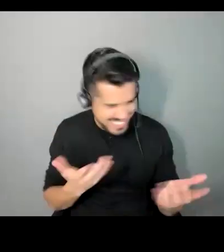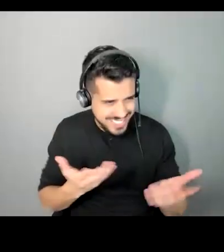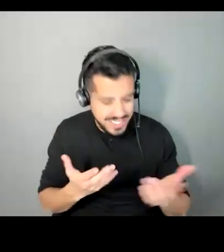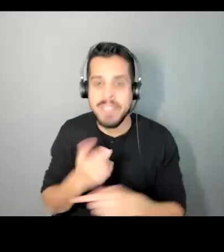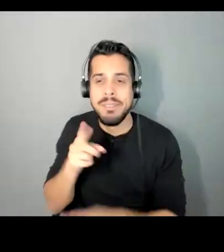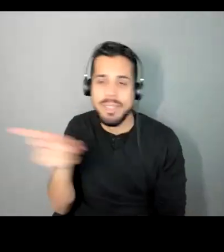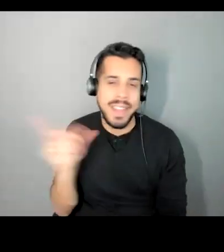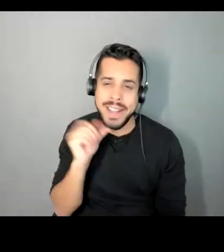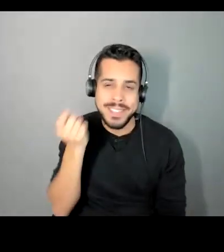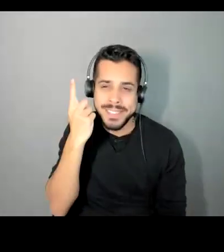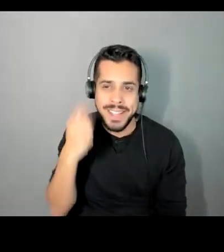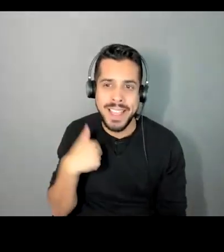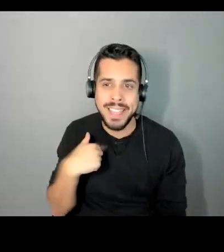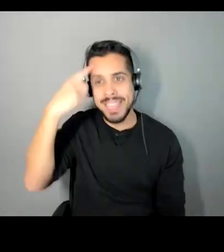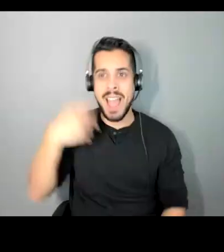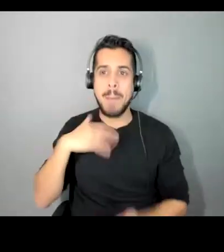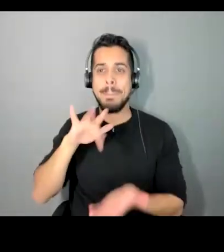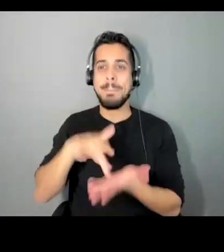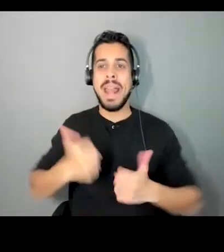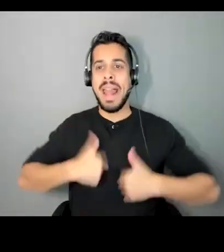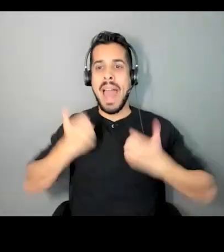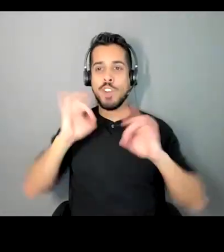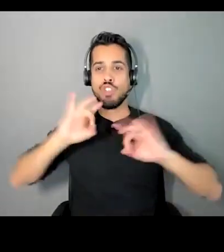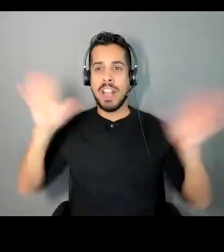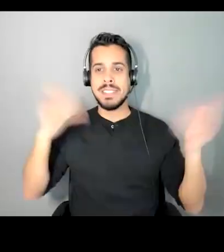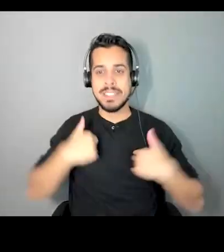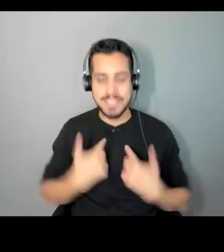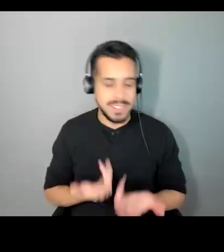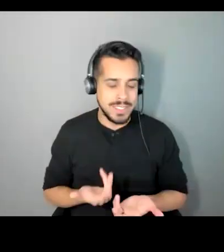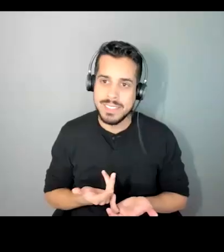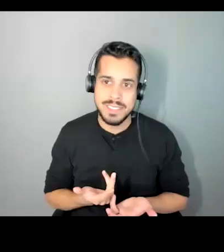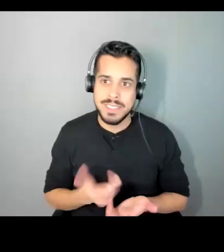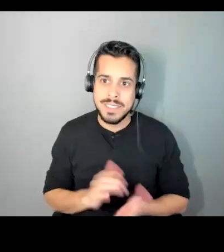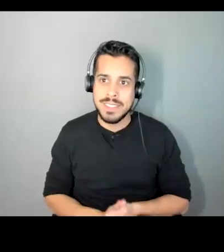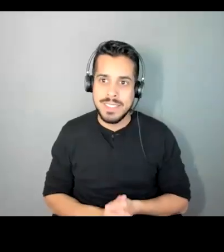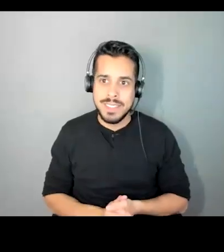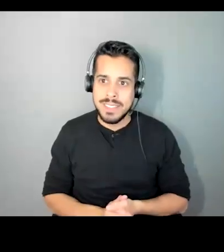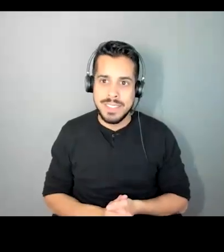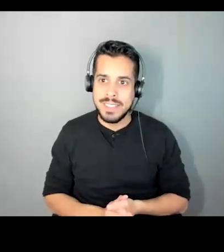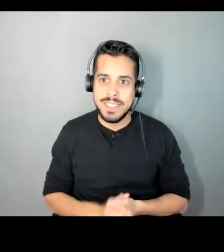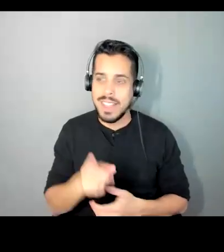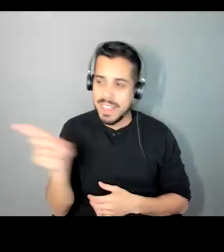They thought it was some kind of a midlife crisis, but, um... you know, they would-- they would, uh... they would-- they would support me.